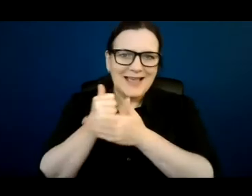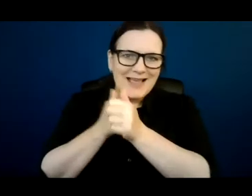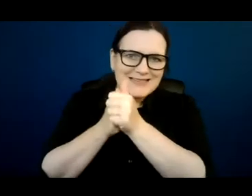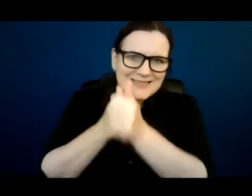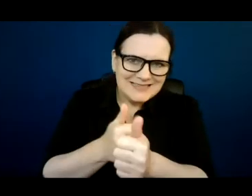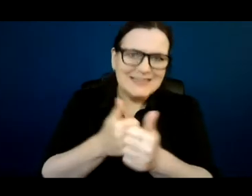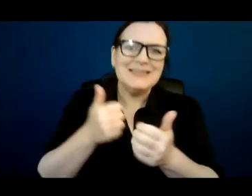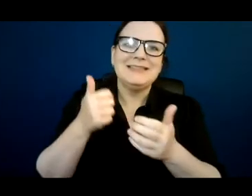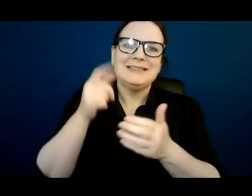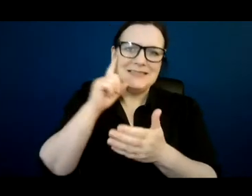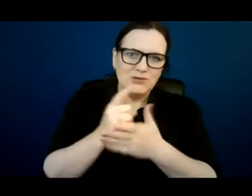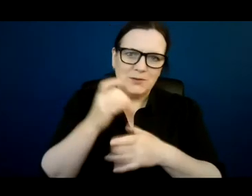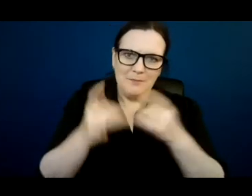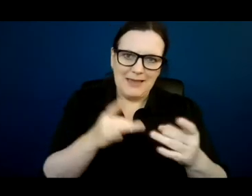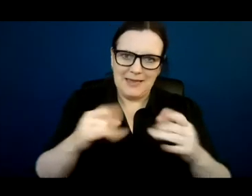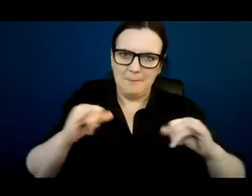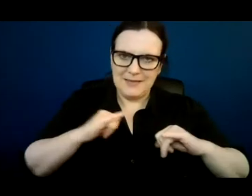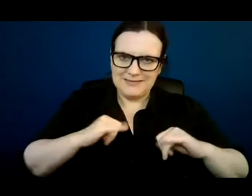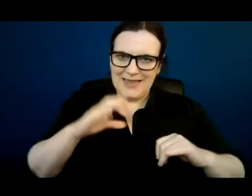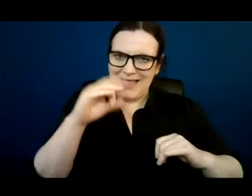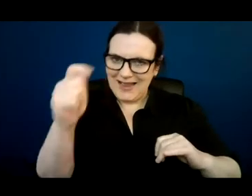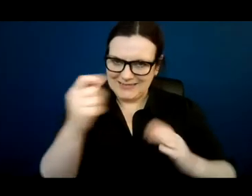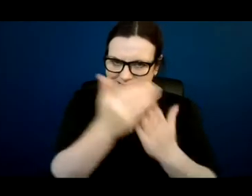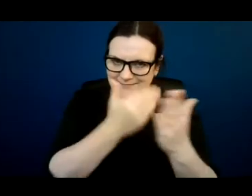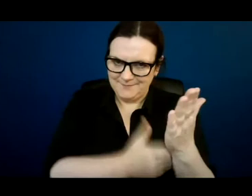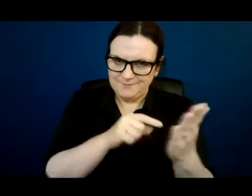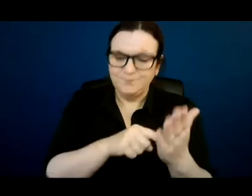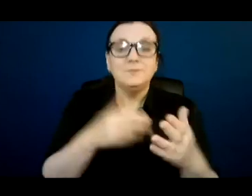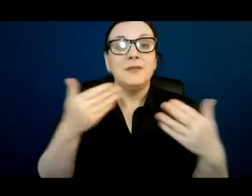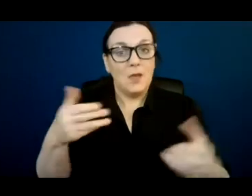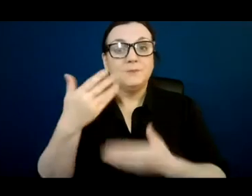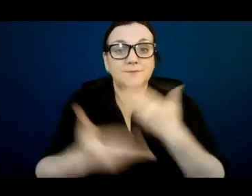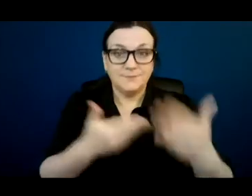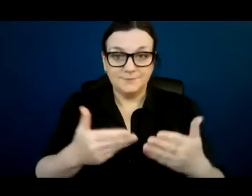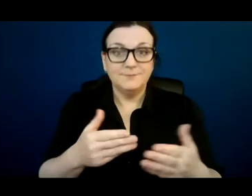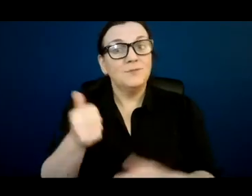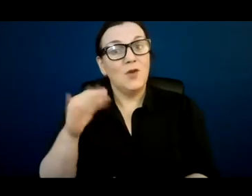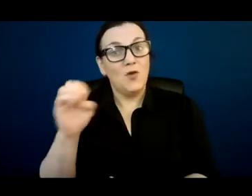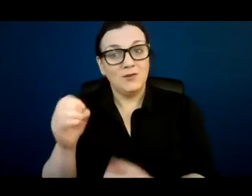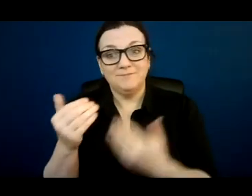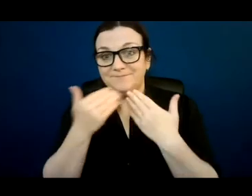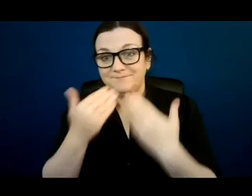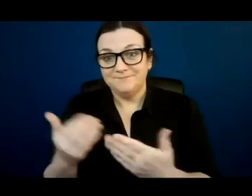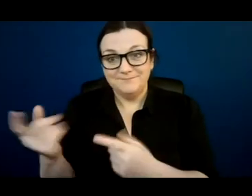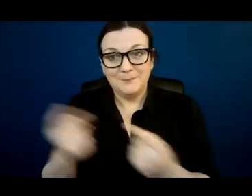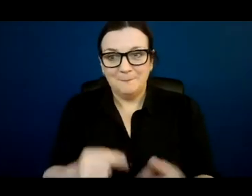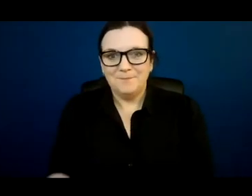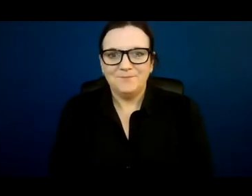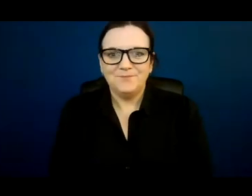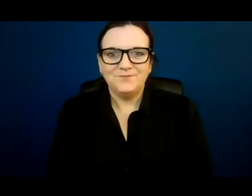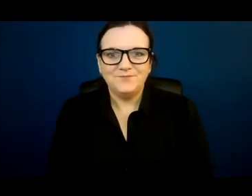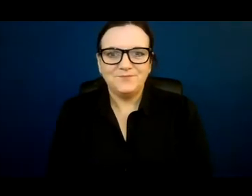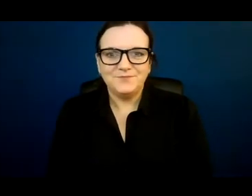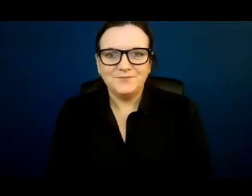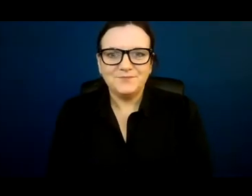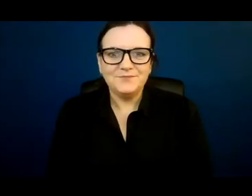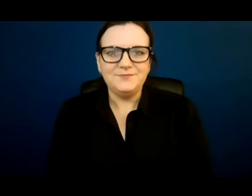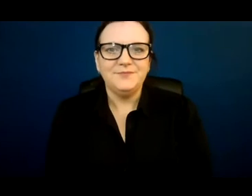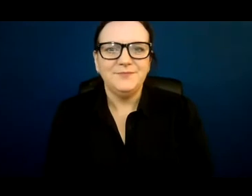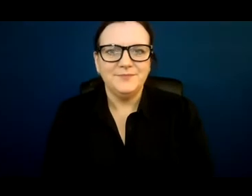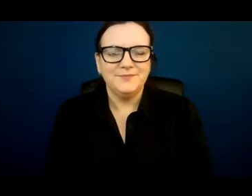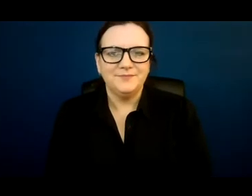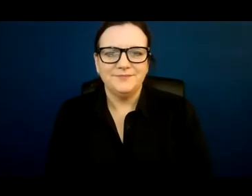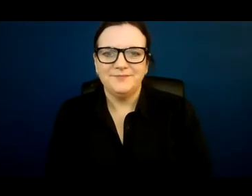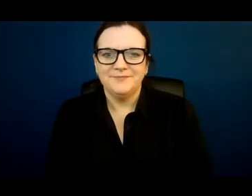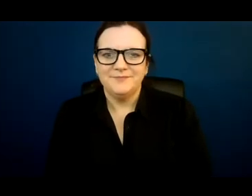more about that today. Áine, the screen is yours. >>: Thanks very much Aideen and thanks very much